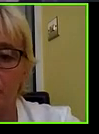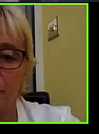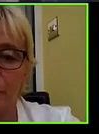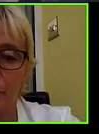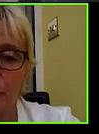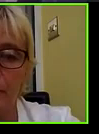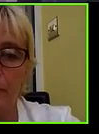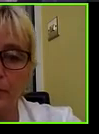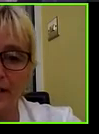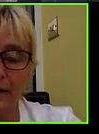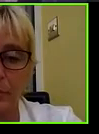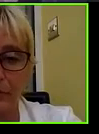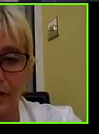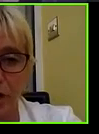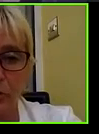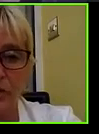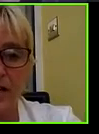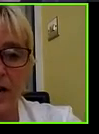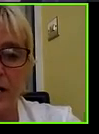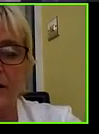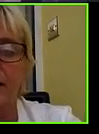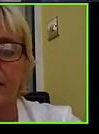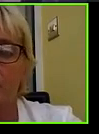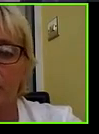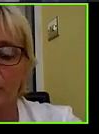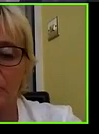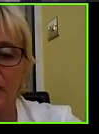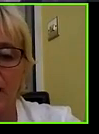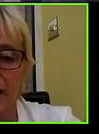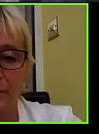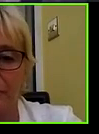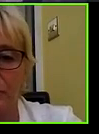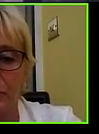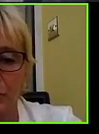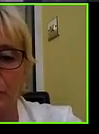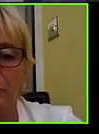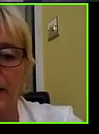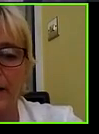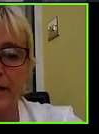work from home it was a little bit of a slow start but after a couple of weeks